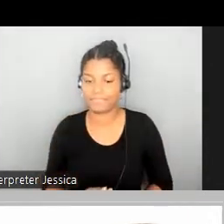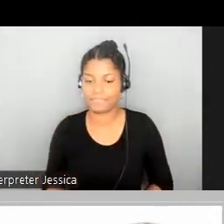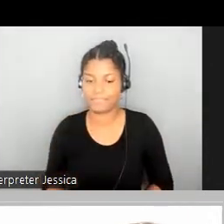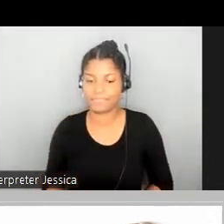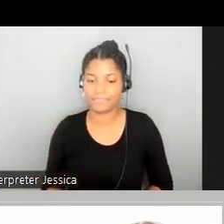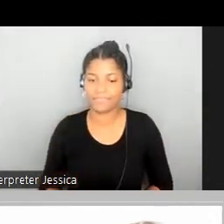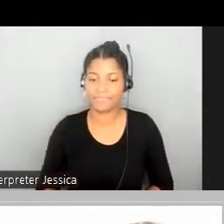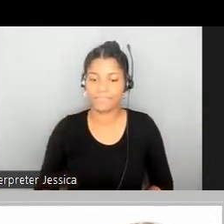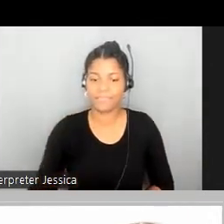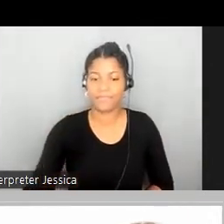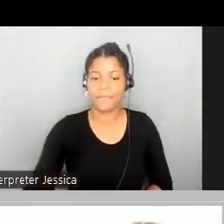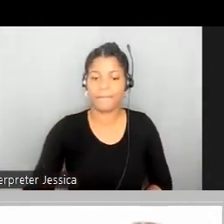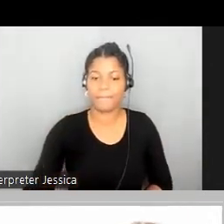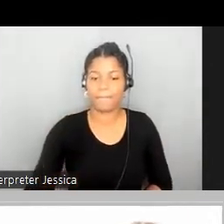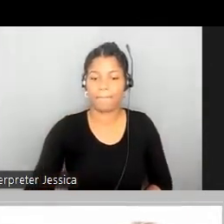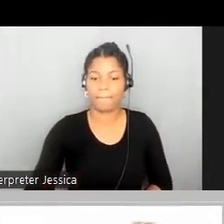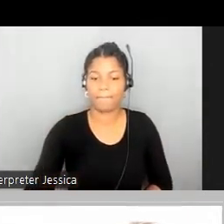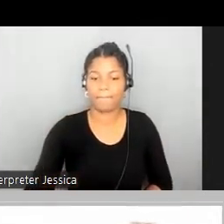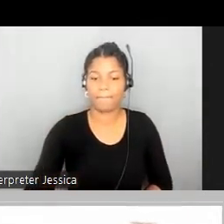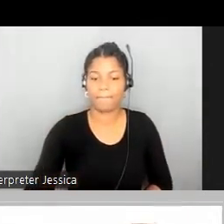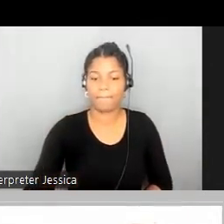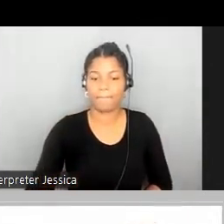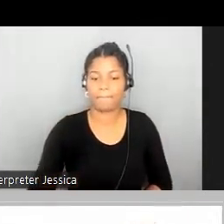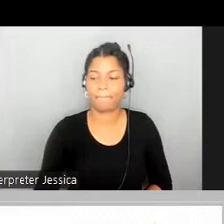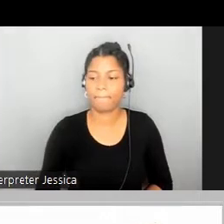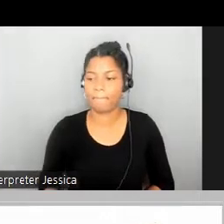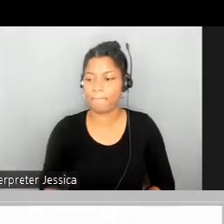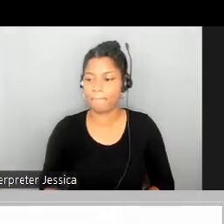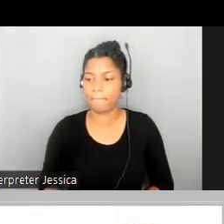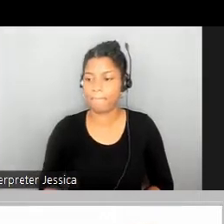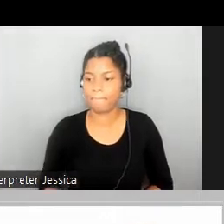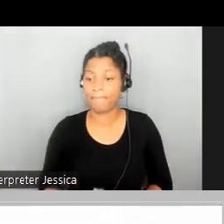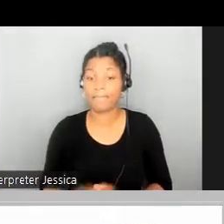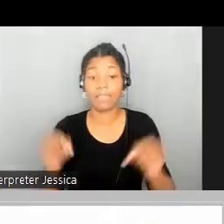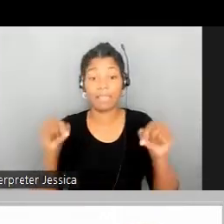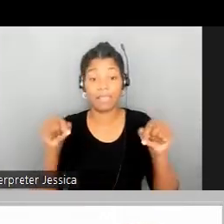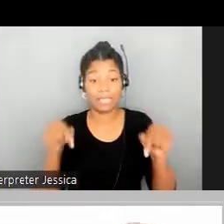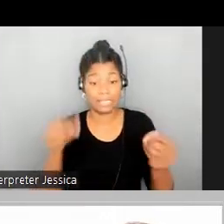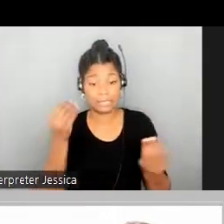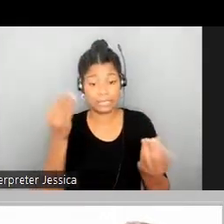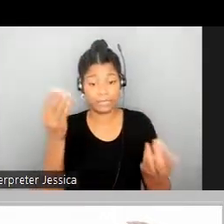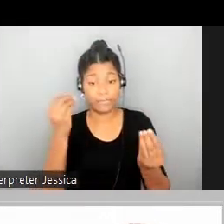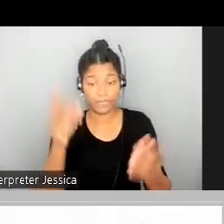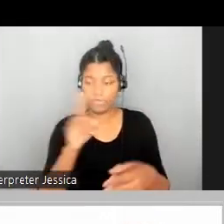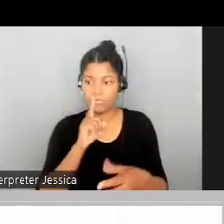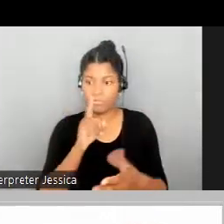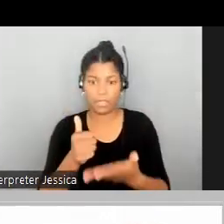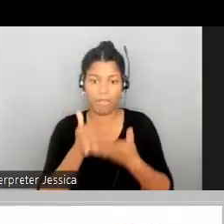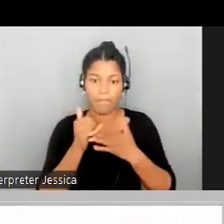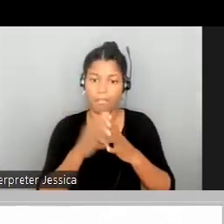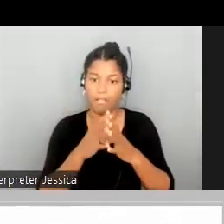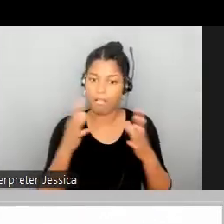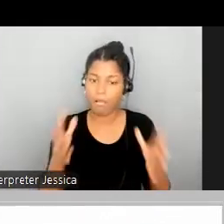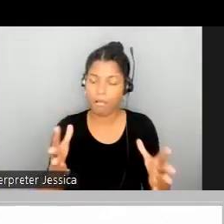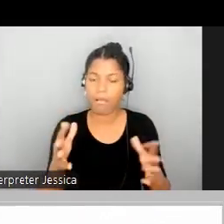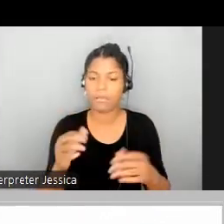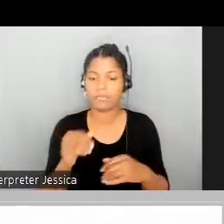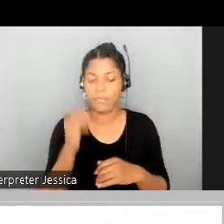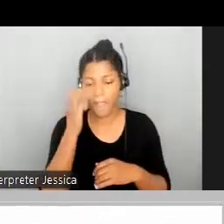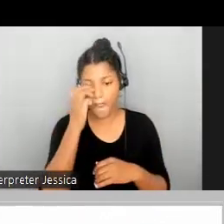partners.